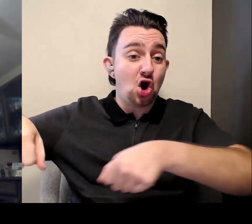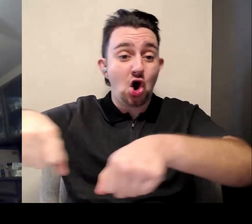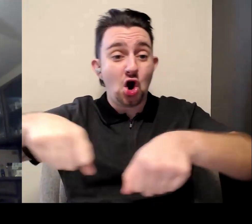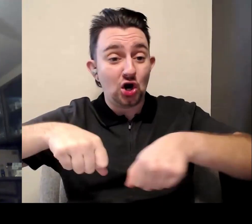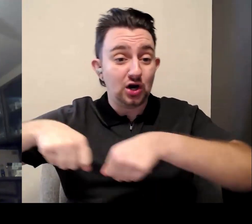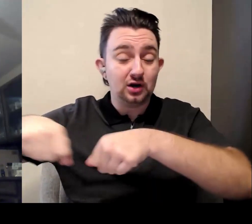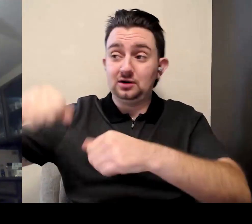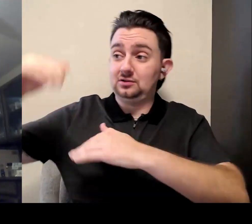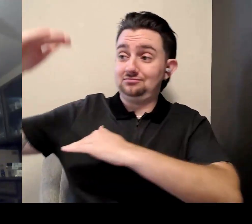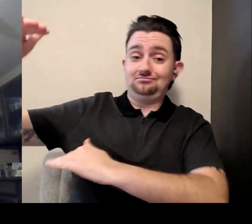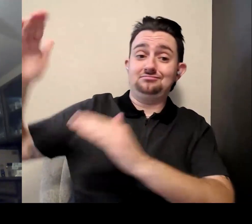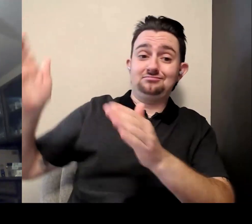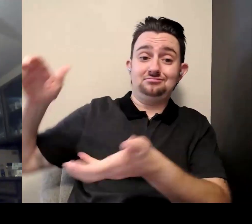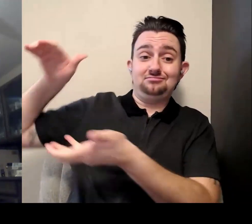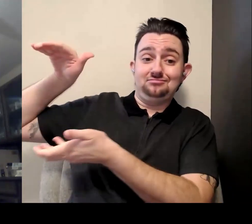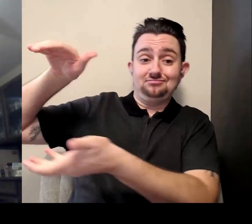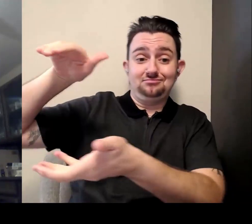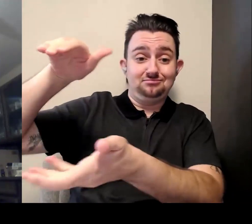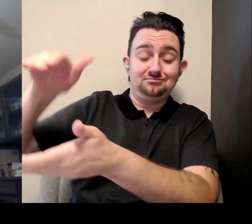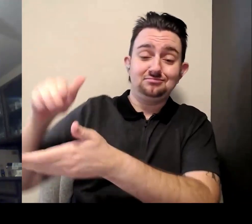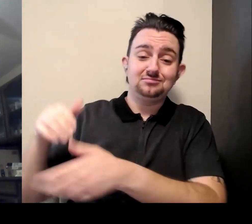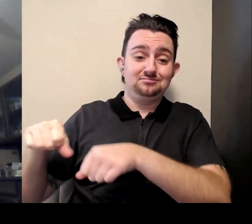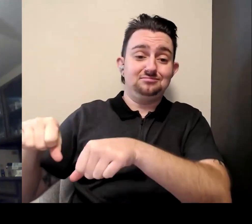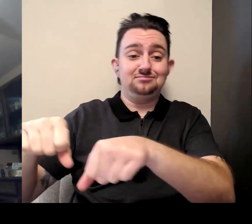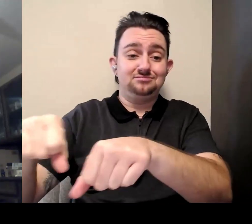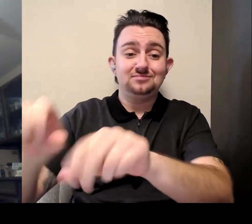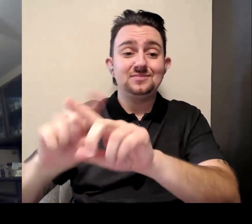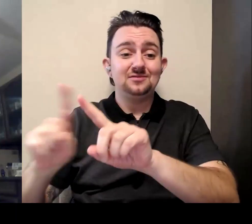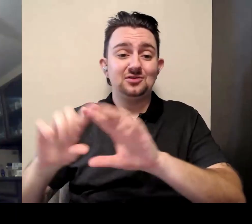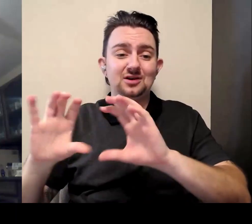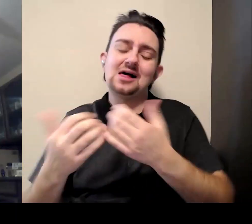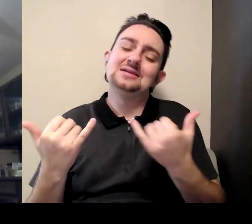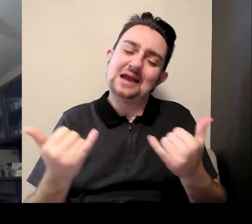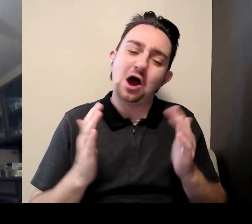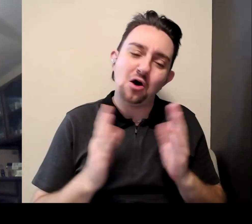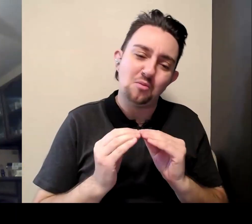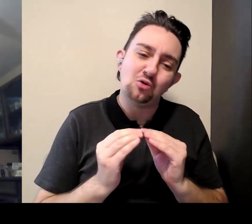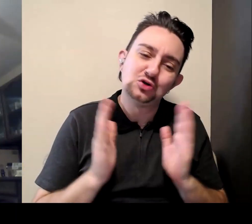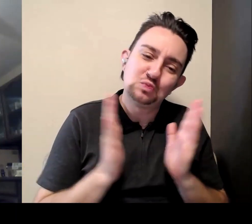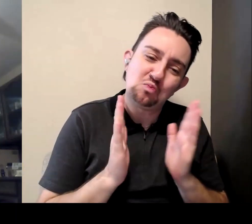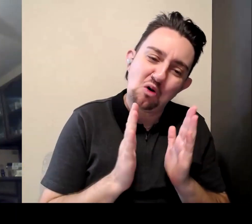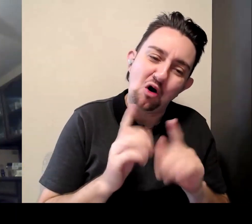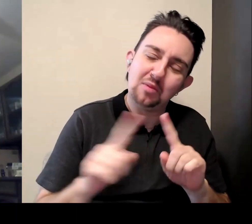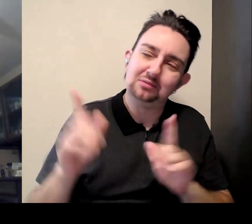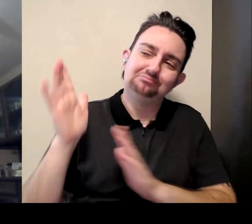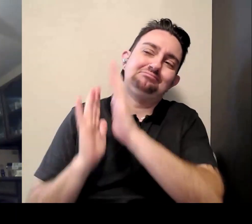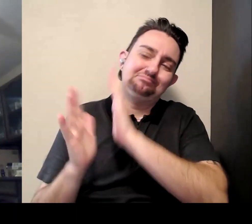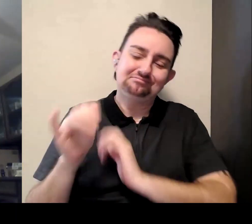They're much smaller and more portable now. And we were using a recorded book.